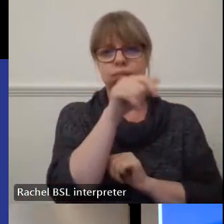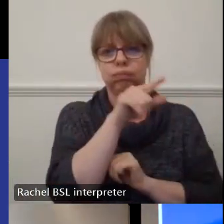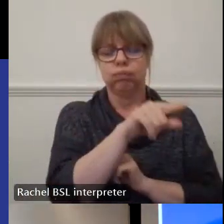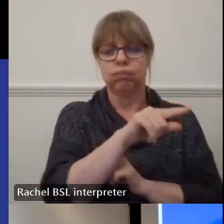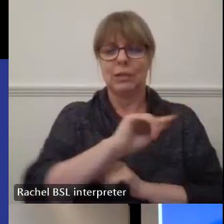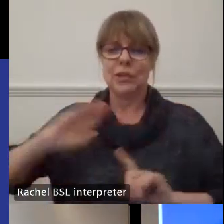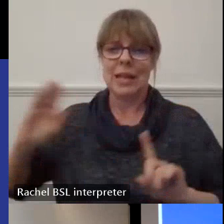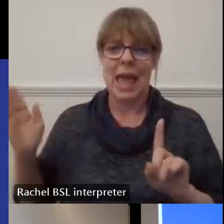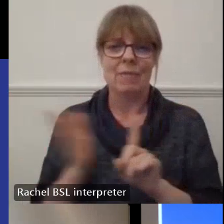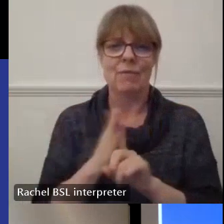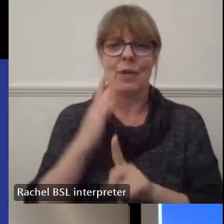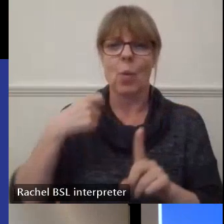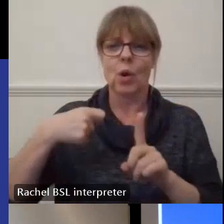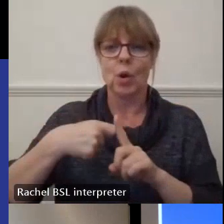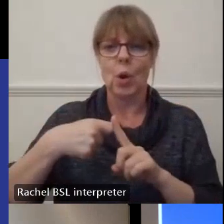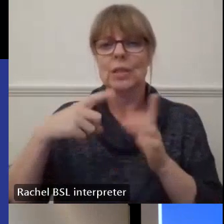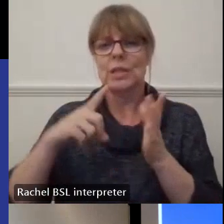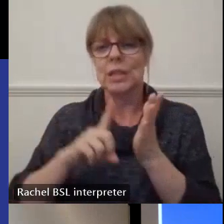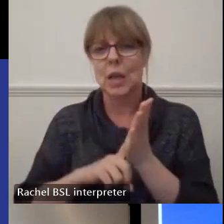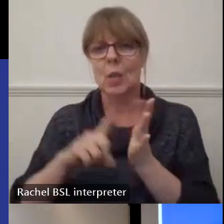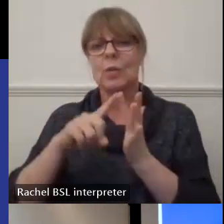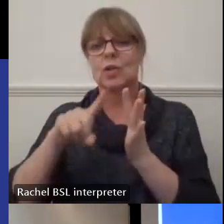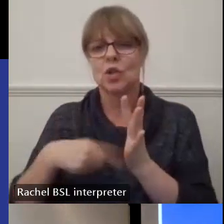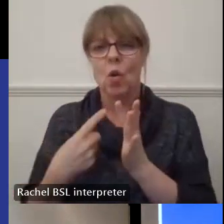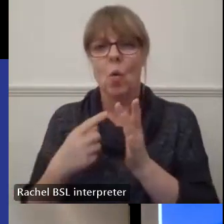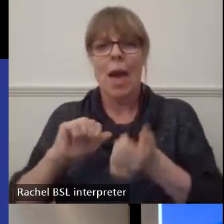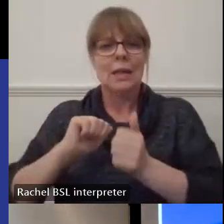Kirsty, Lewis, Joanna, colleagues as well that have been helping,